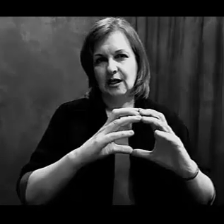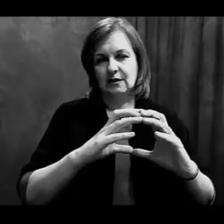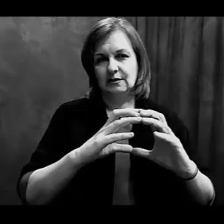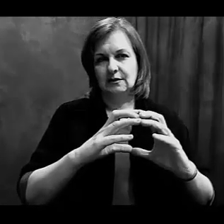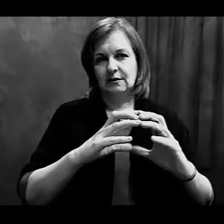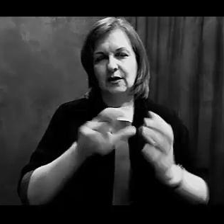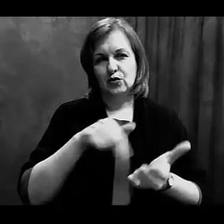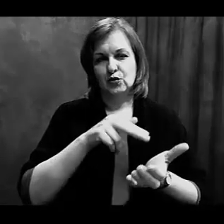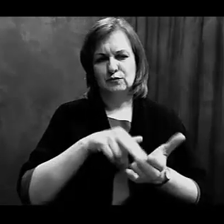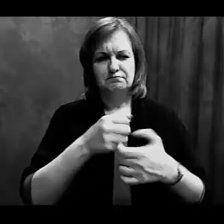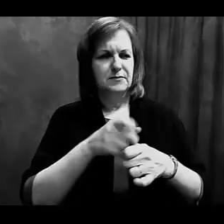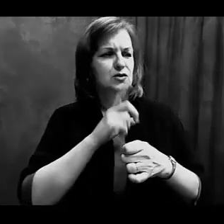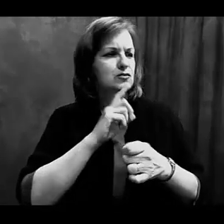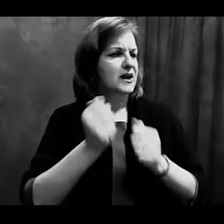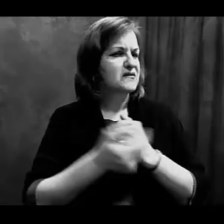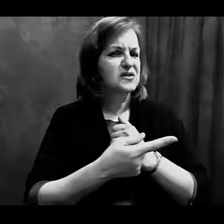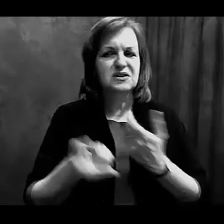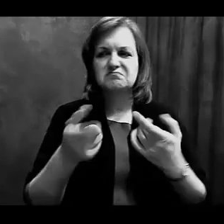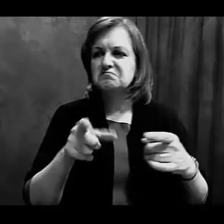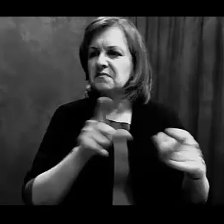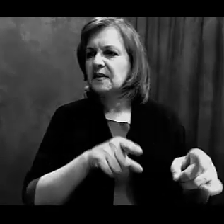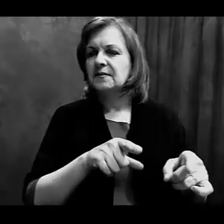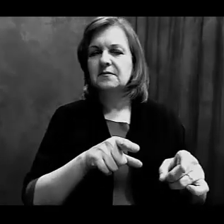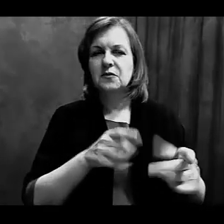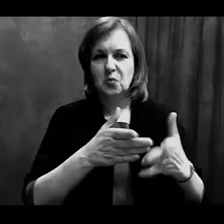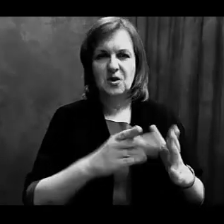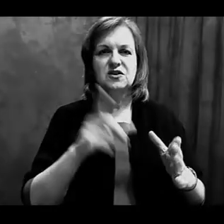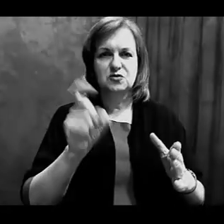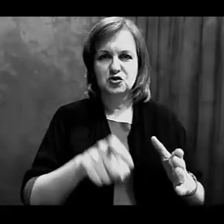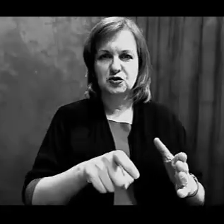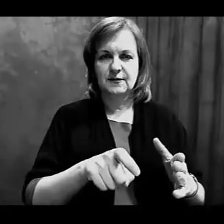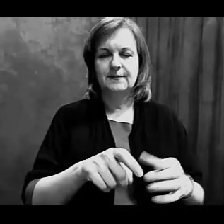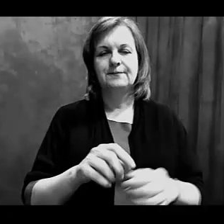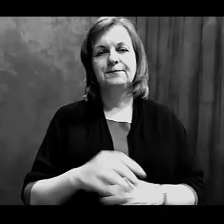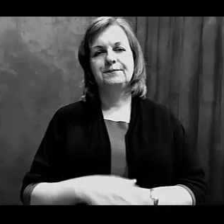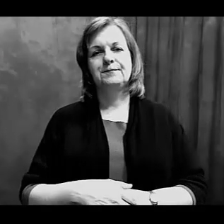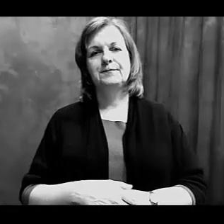that everything is getting done as it is supposed to be